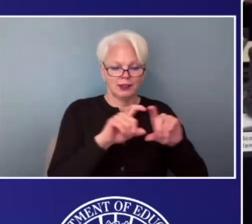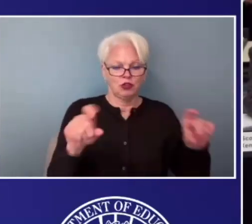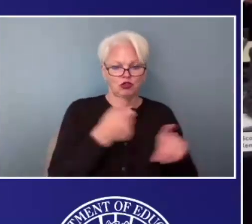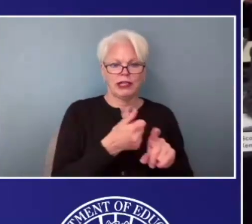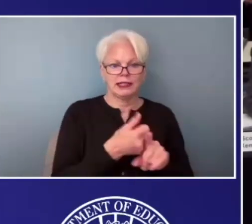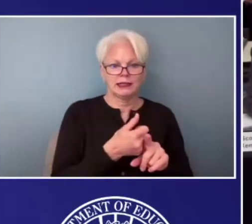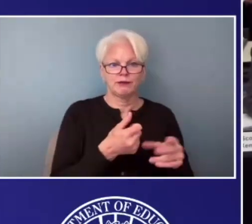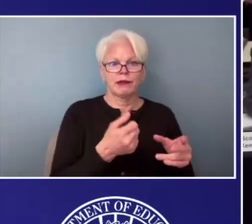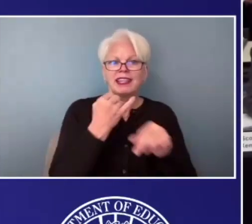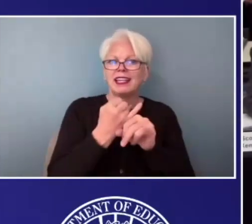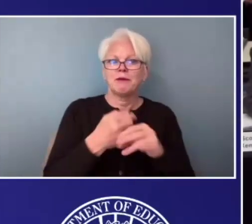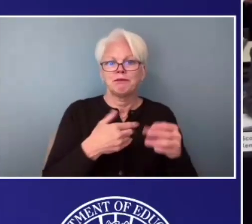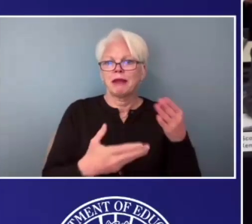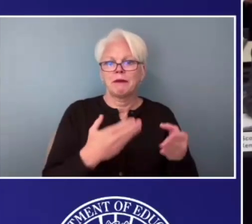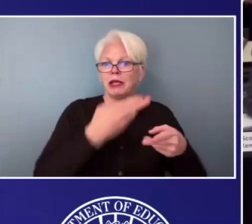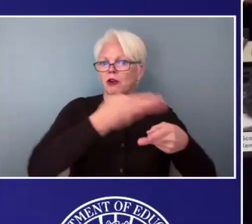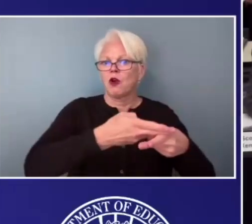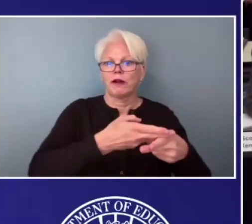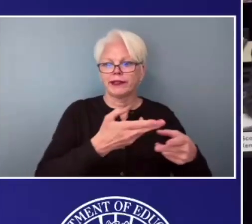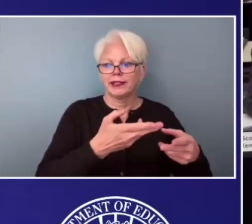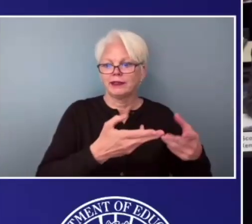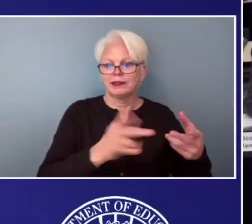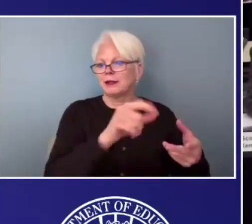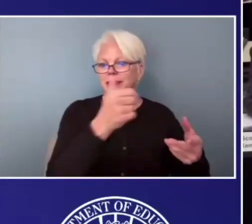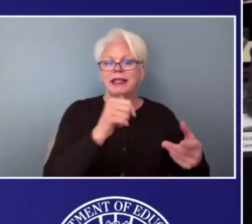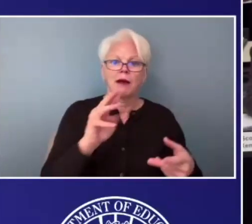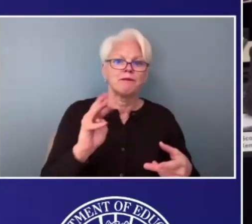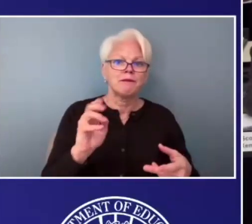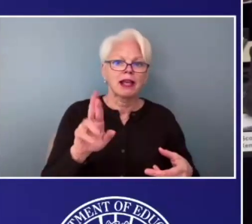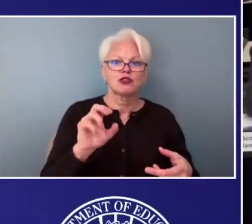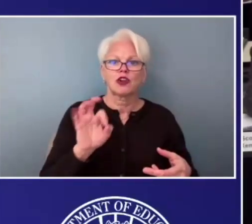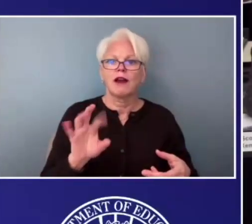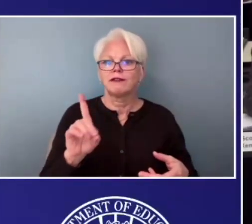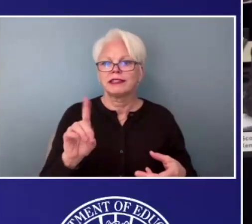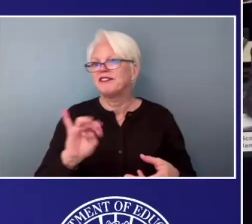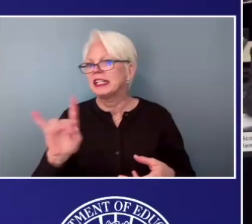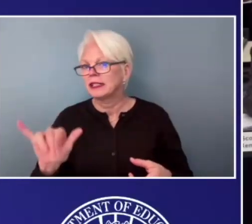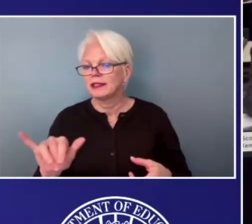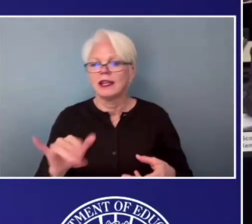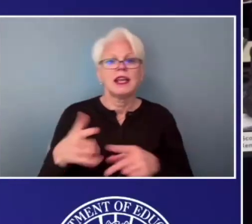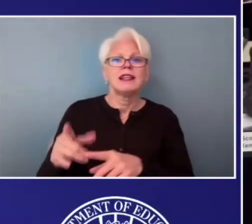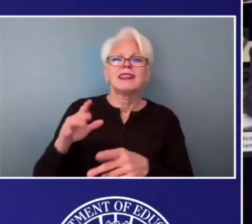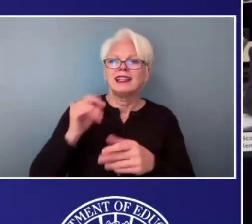the institution may not call it Master of Divinity, but it's -- they've come up with their own name, and I'm just making sure that those aren't